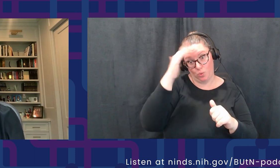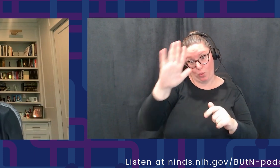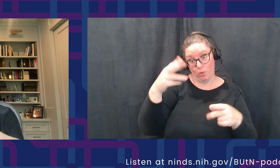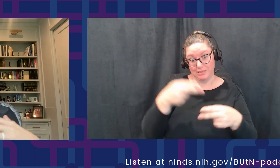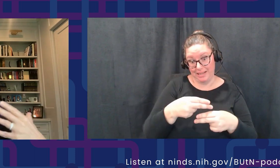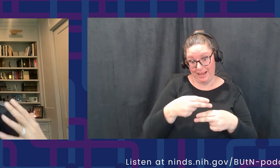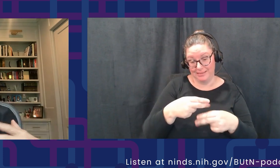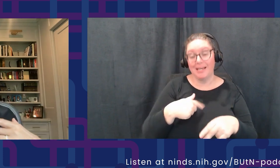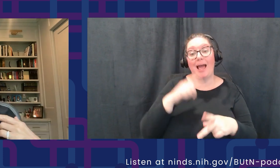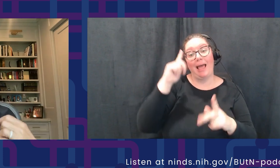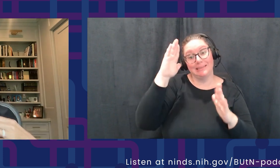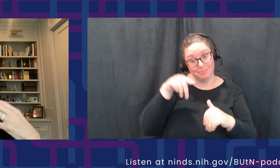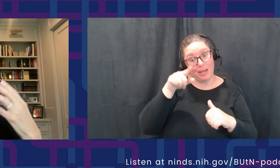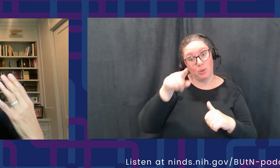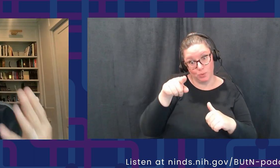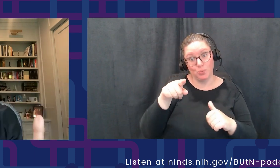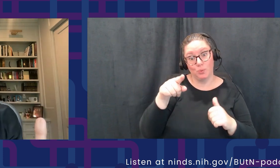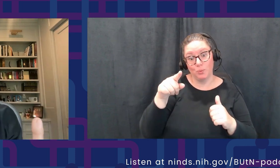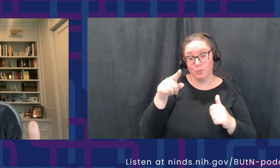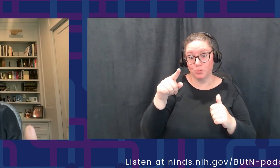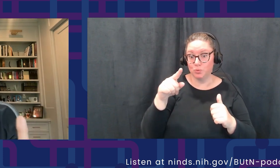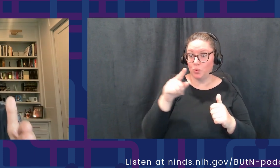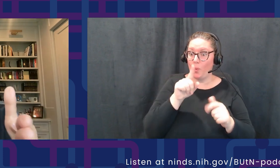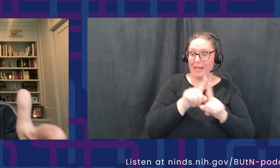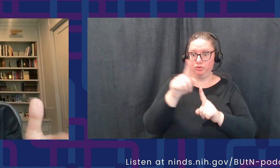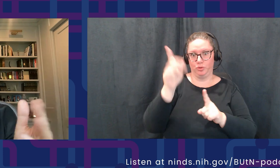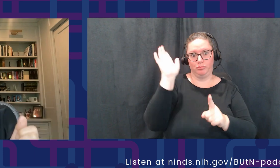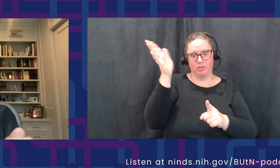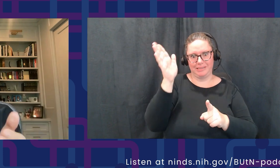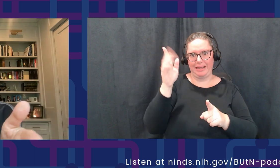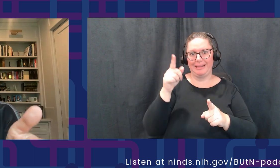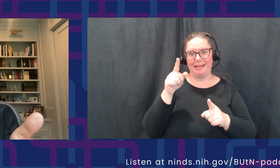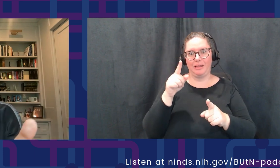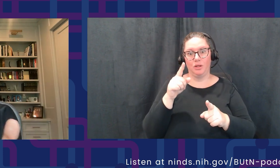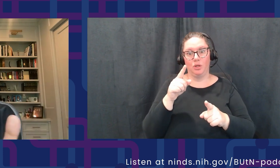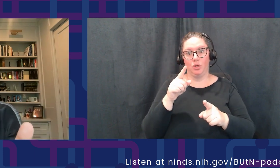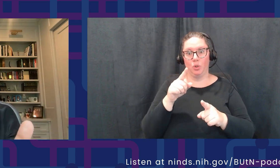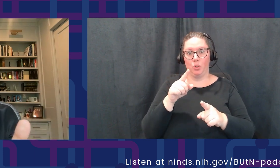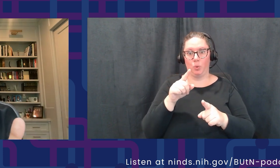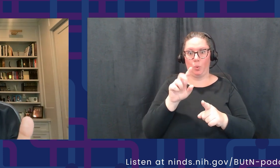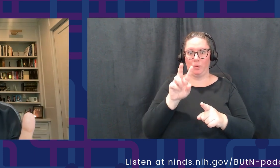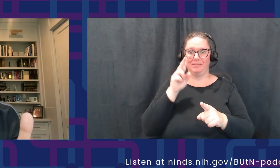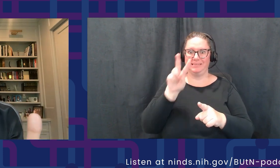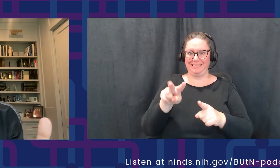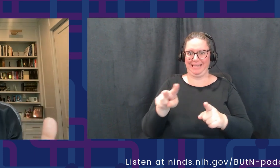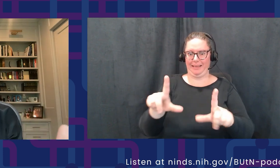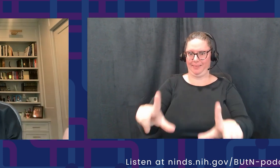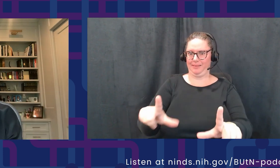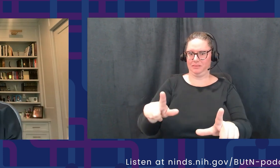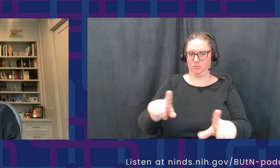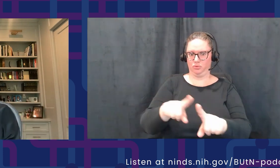I expect you to just, as you're presenting, you see the screen in front of you, make sure there is a screen somewhere, computer screen in